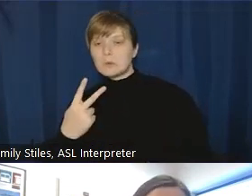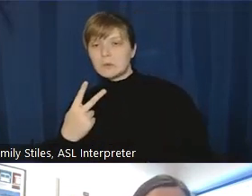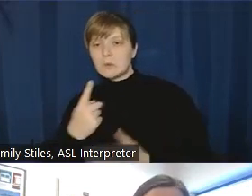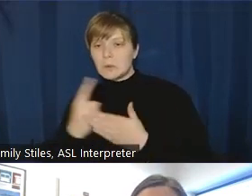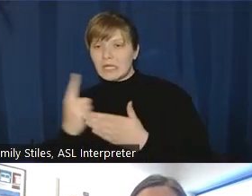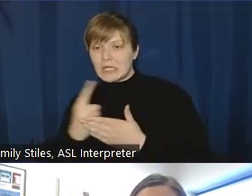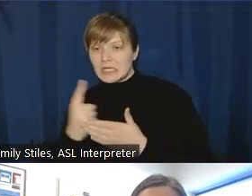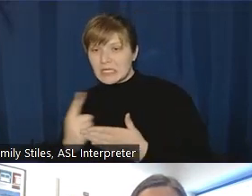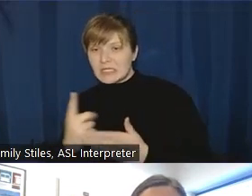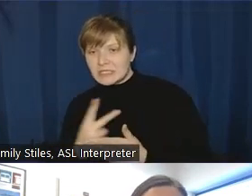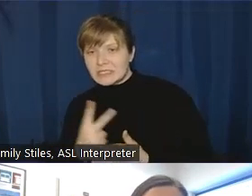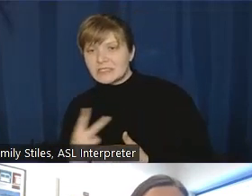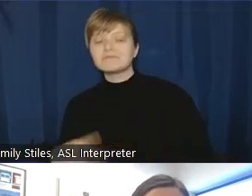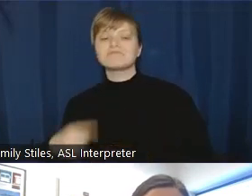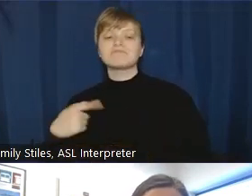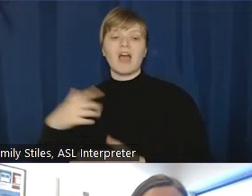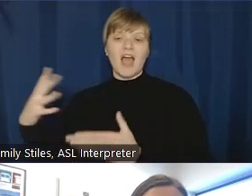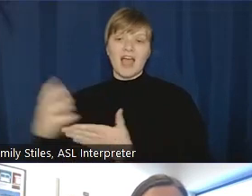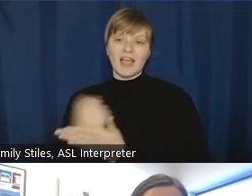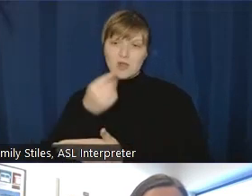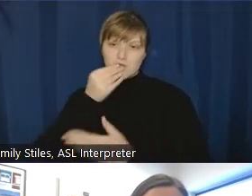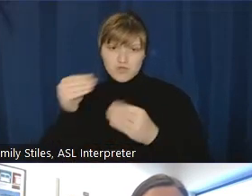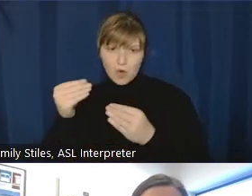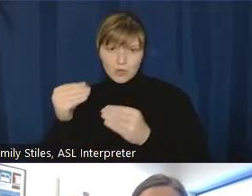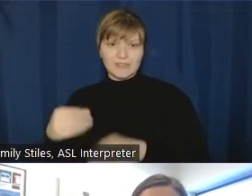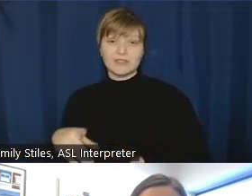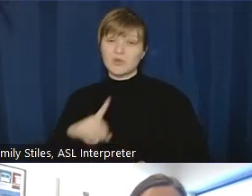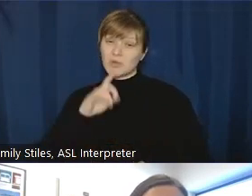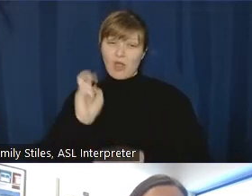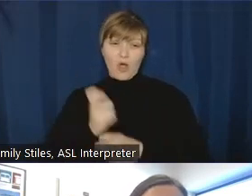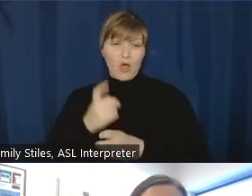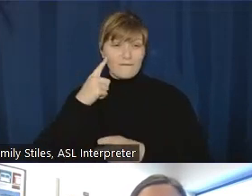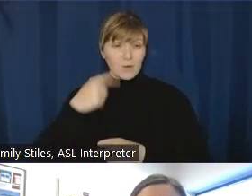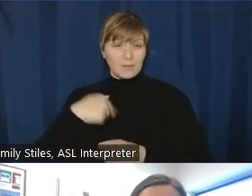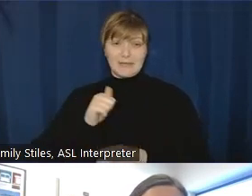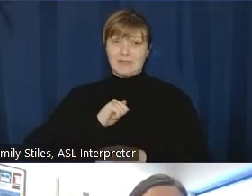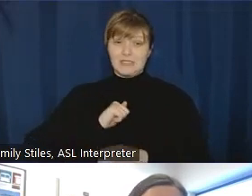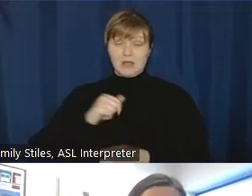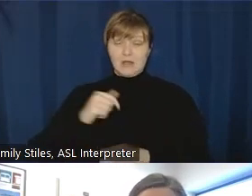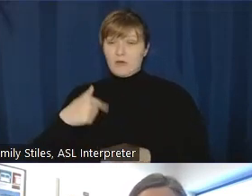puts it. "It is easy to get my cart on there since there is more room and the driver puts